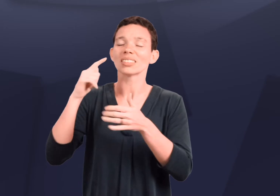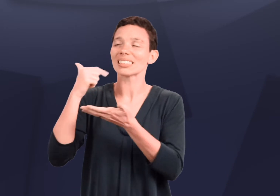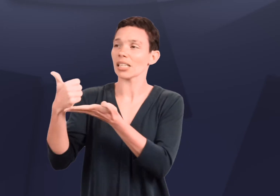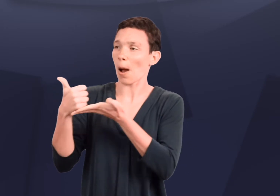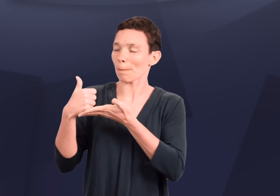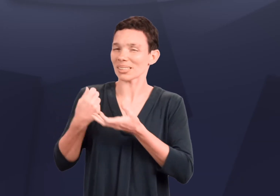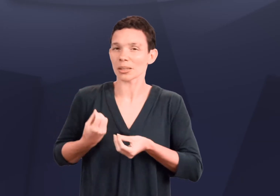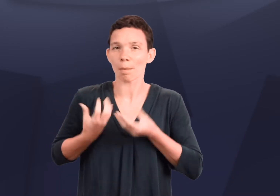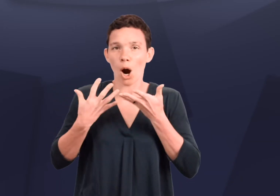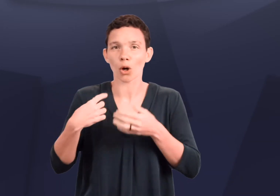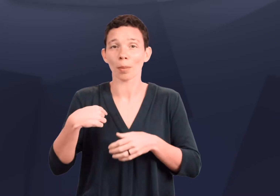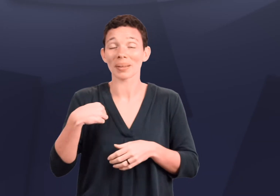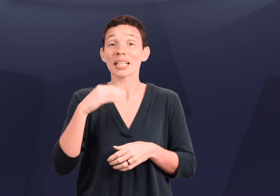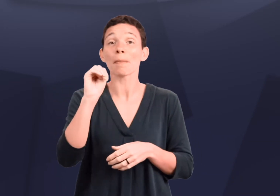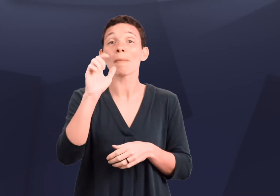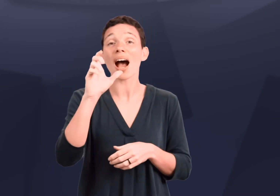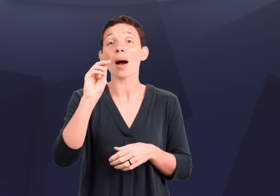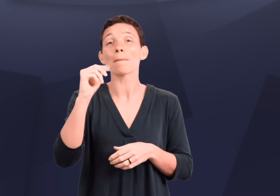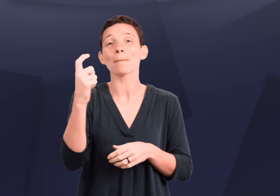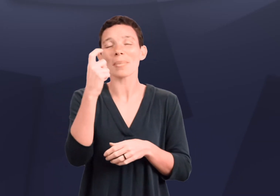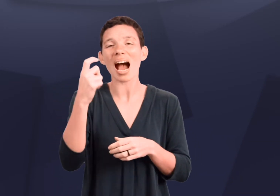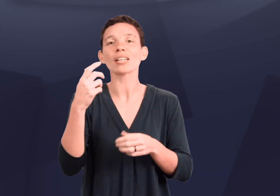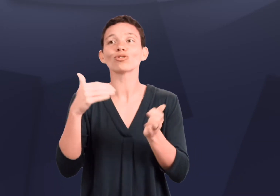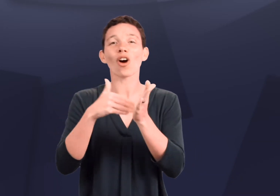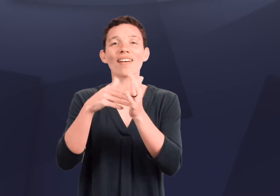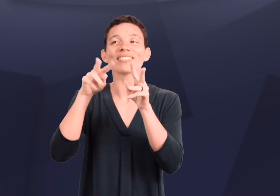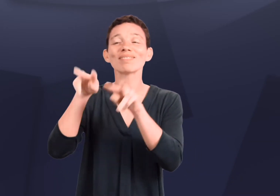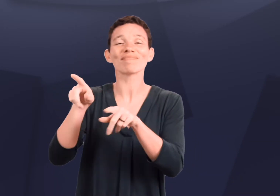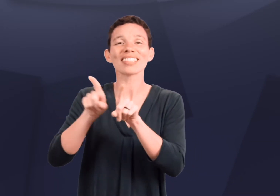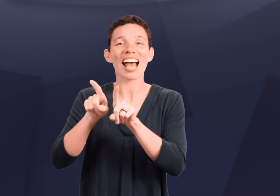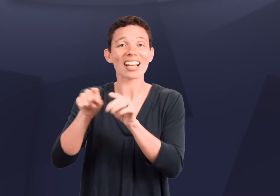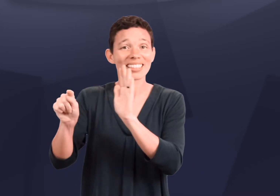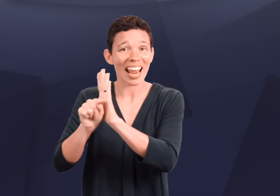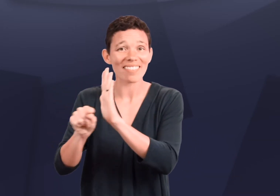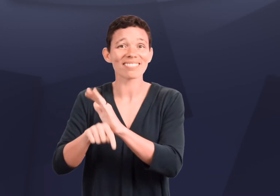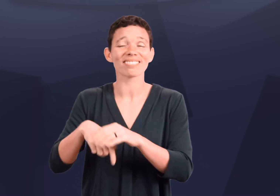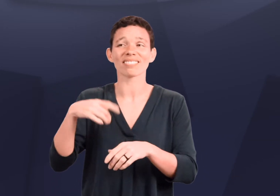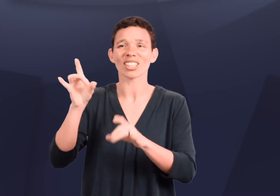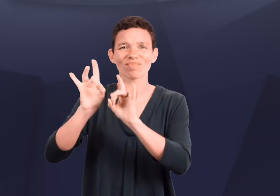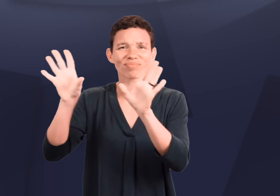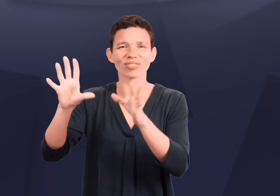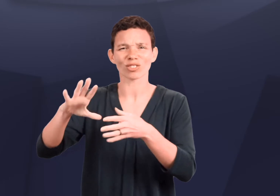It inspires me daily. In our society, Malcolm X is often seen in a negative light